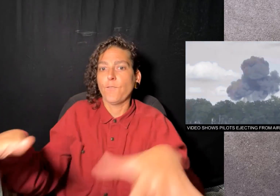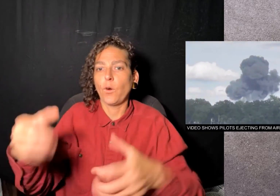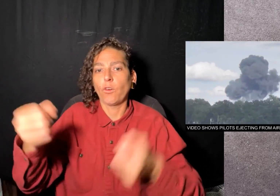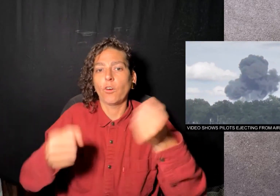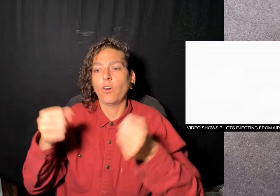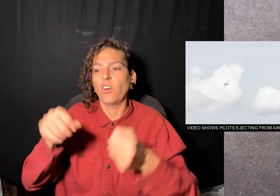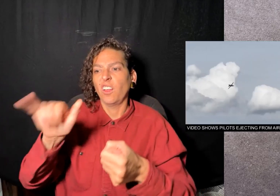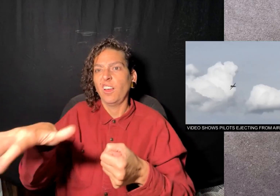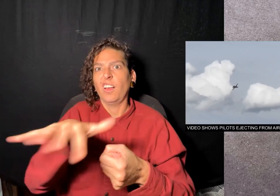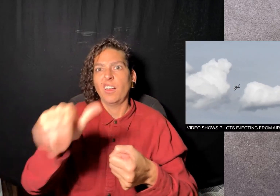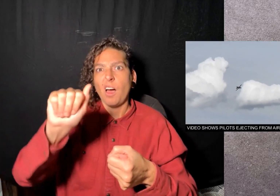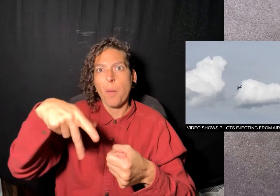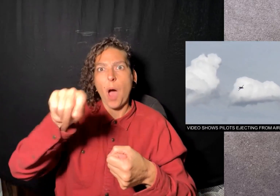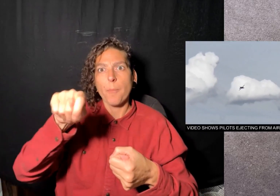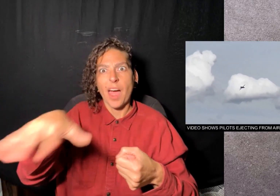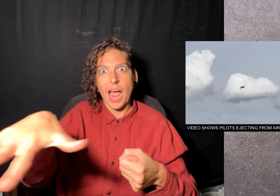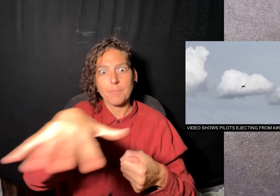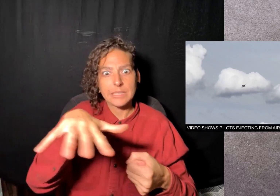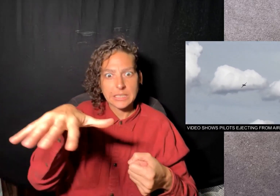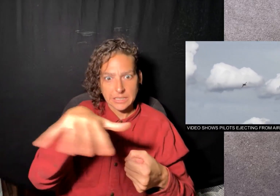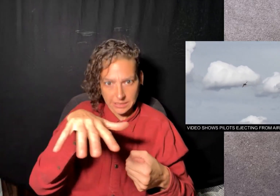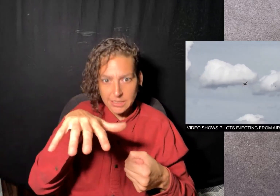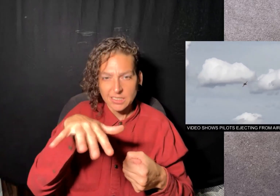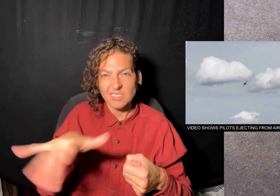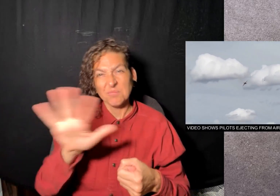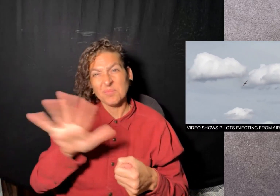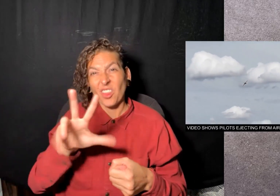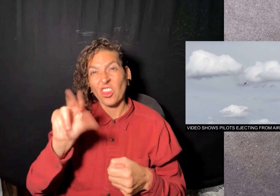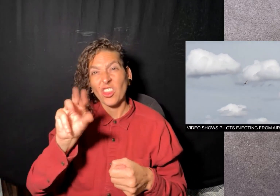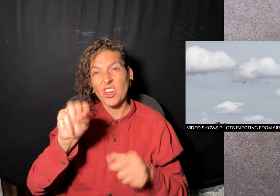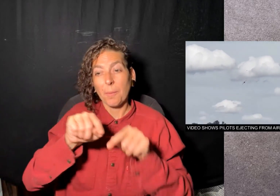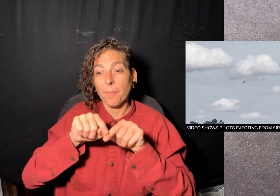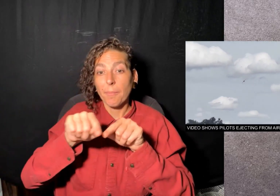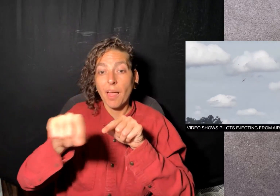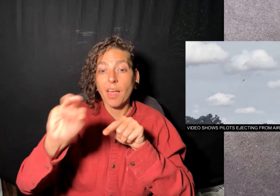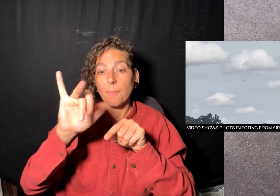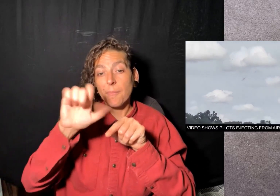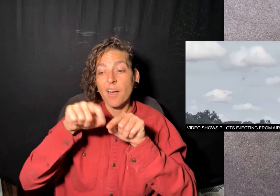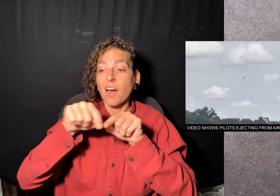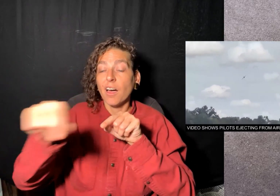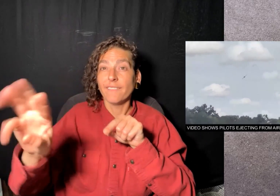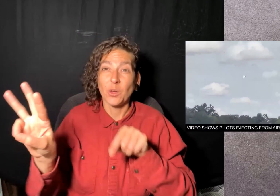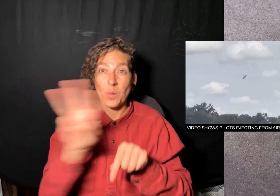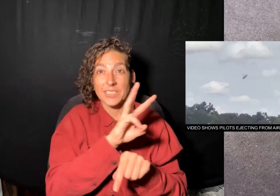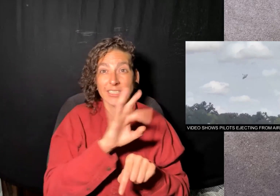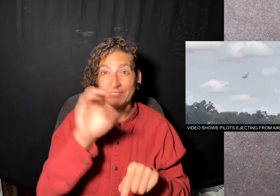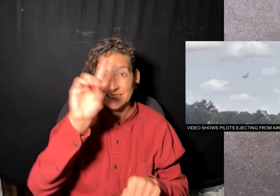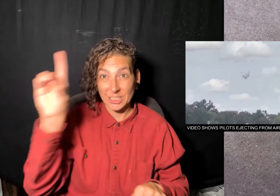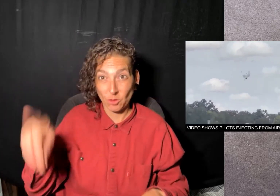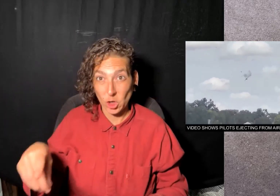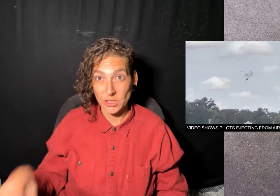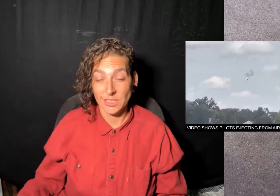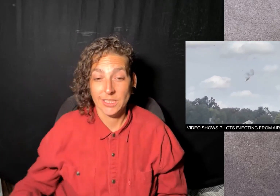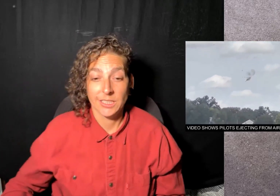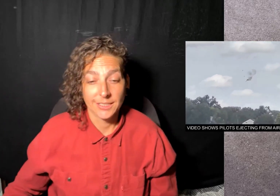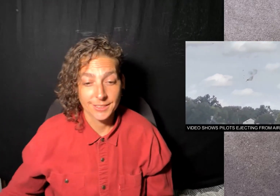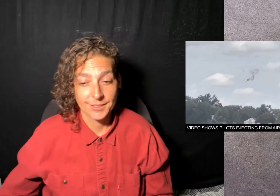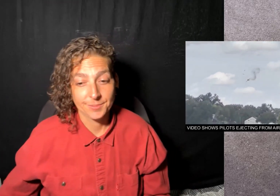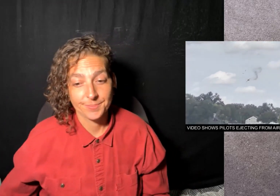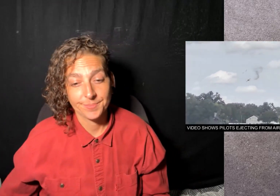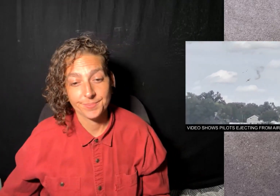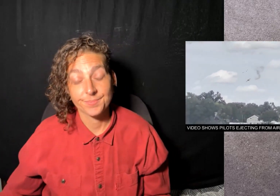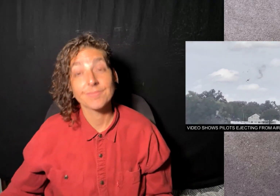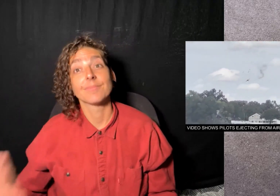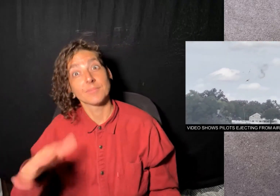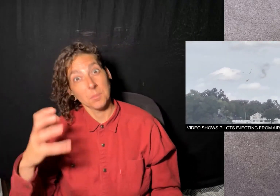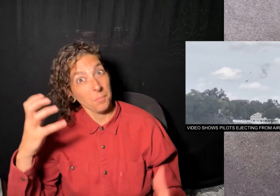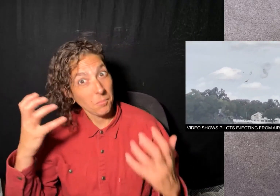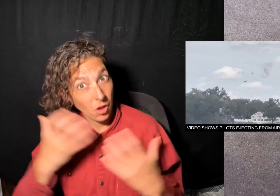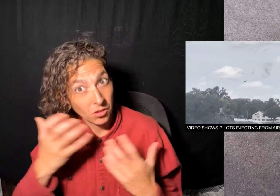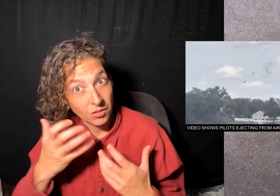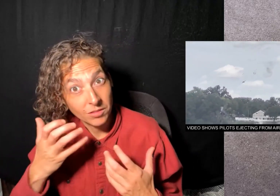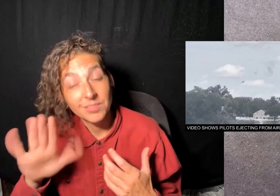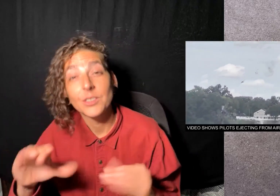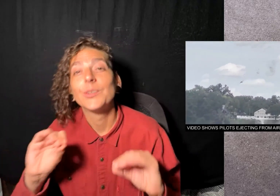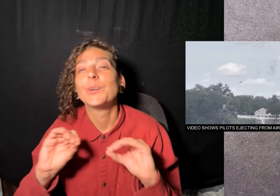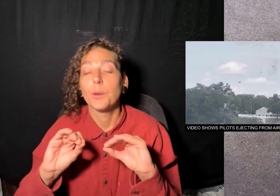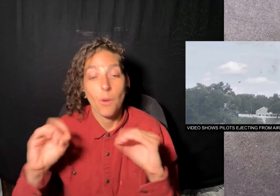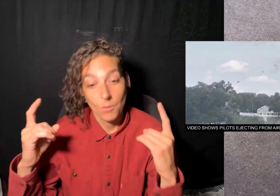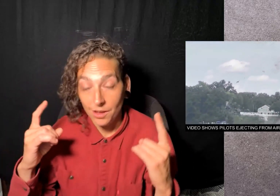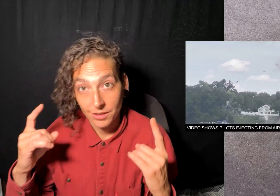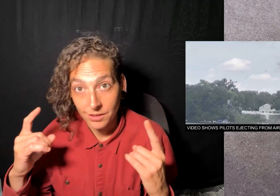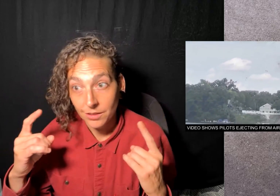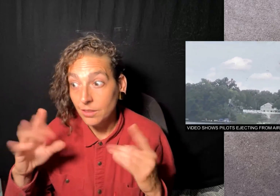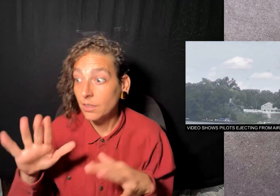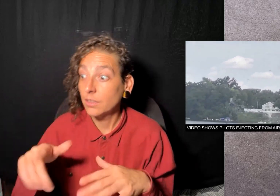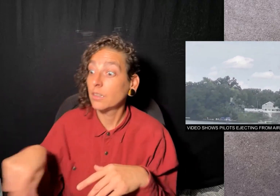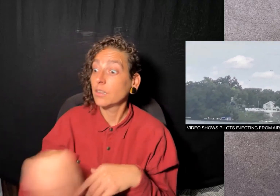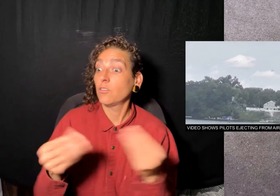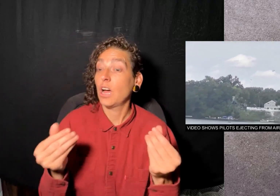cars in an apartment complex about 30 miles west of Detroit miraculously no one on the